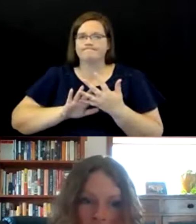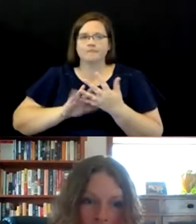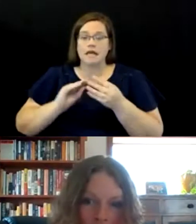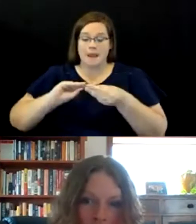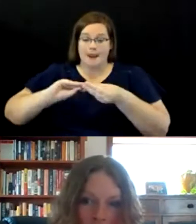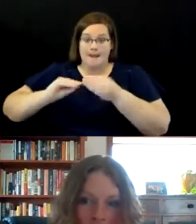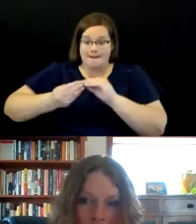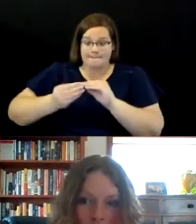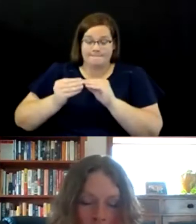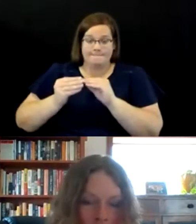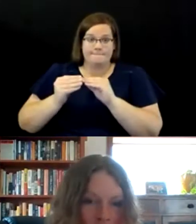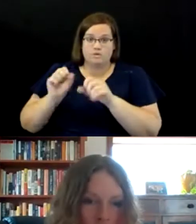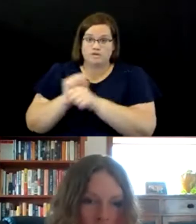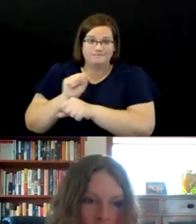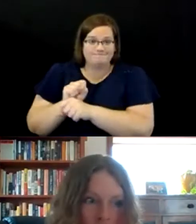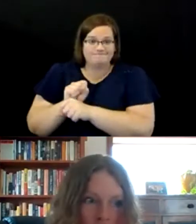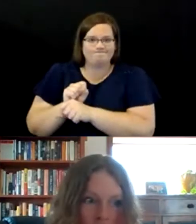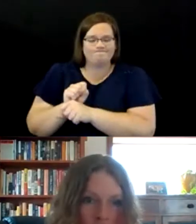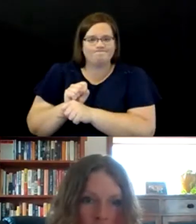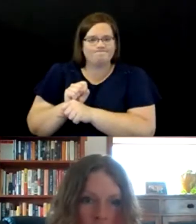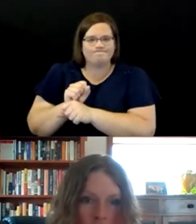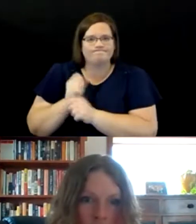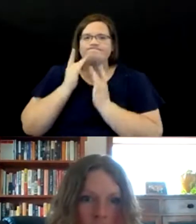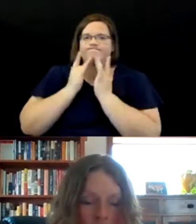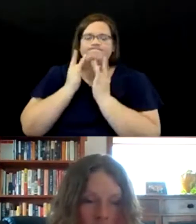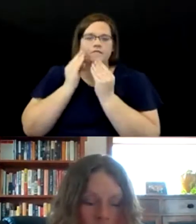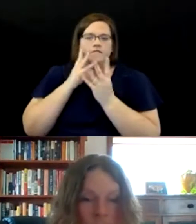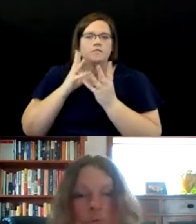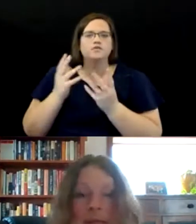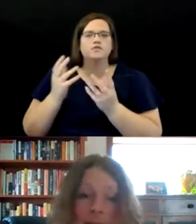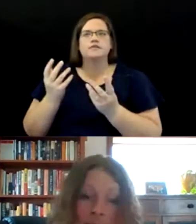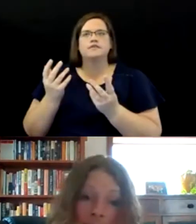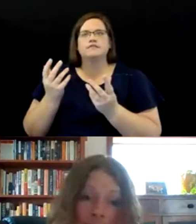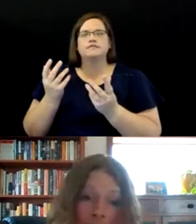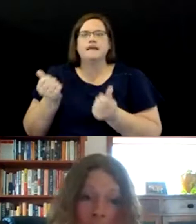on is about numbers or rates of vaccination